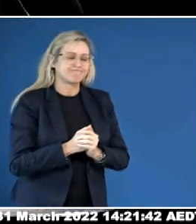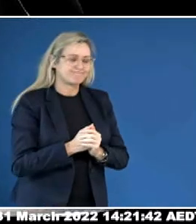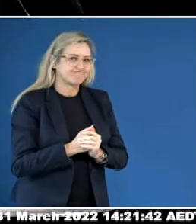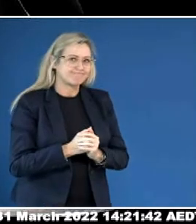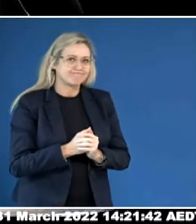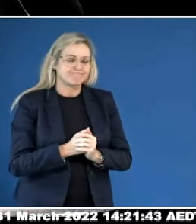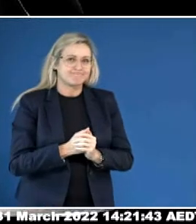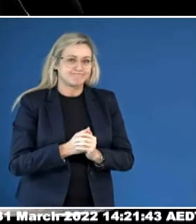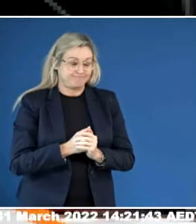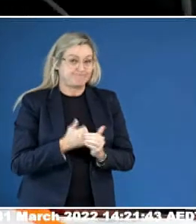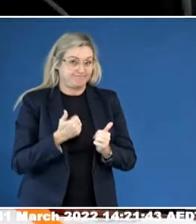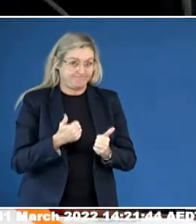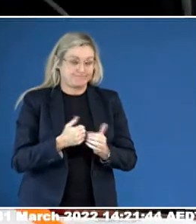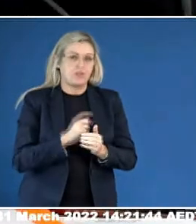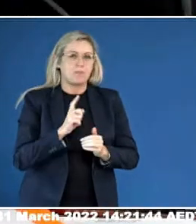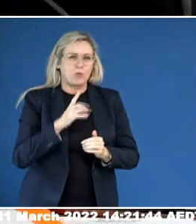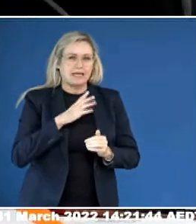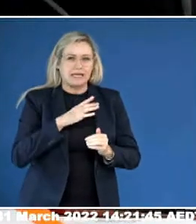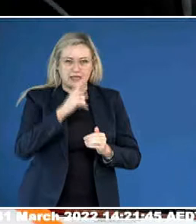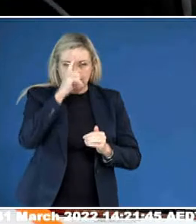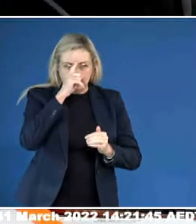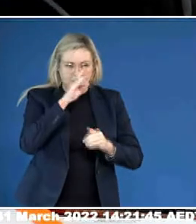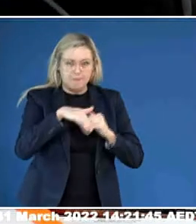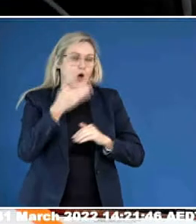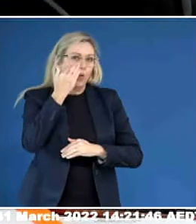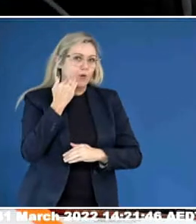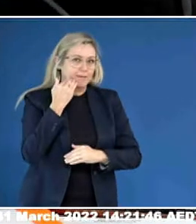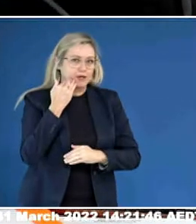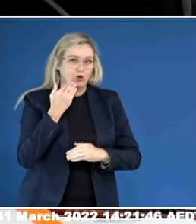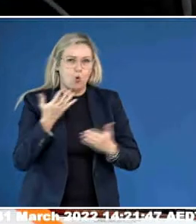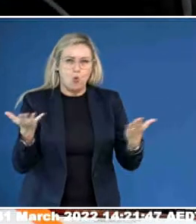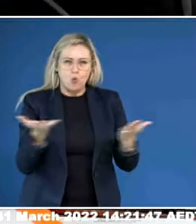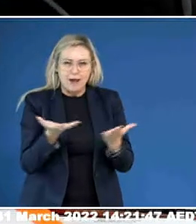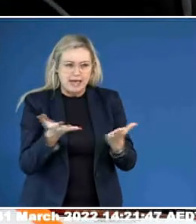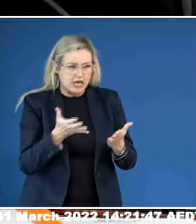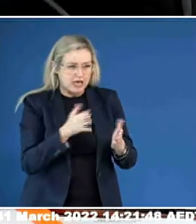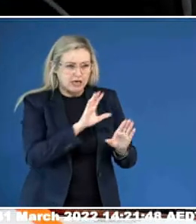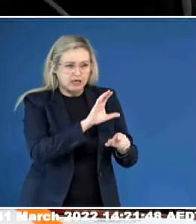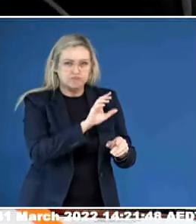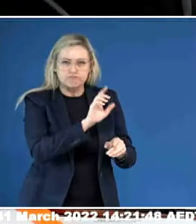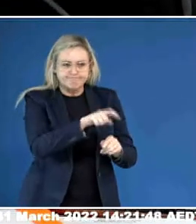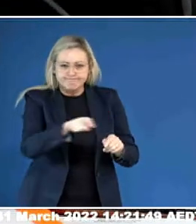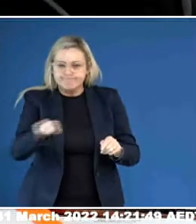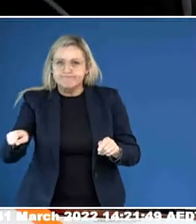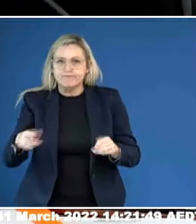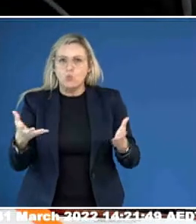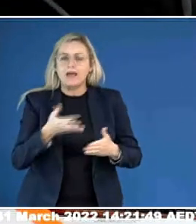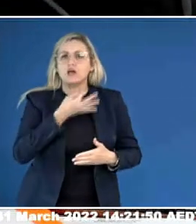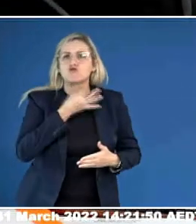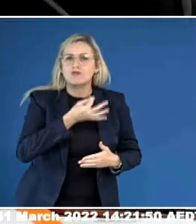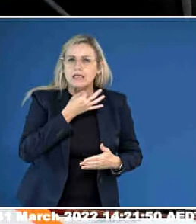where women will be and where there is that risk in terms of sexual violence or family